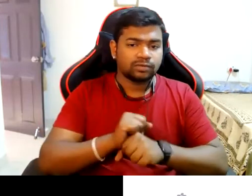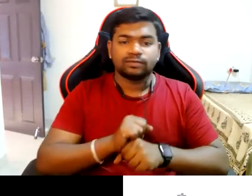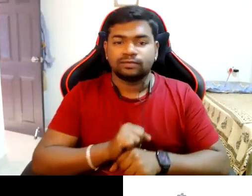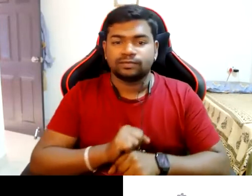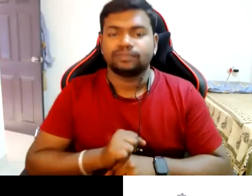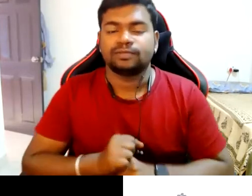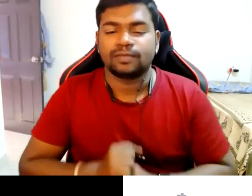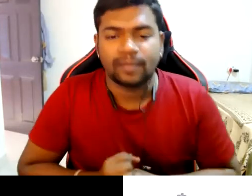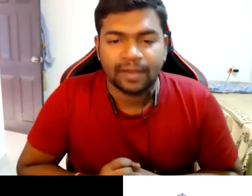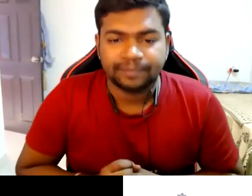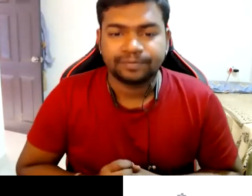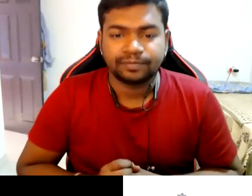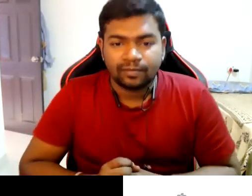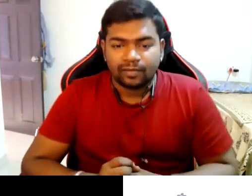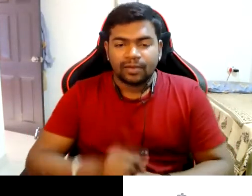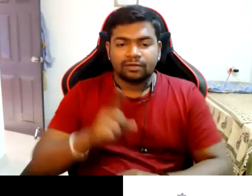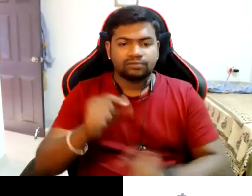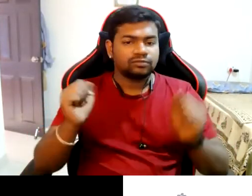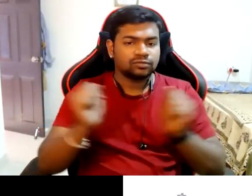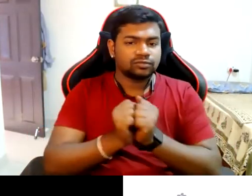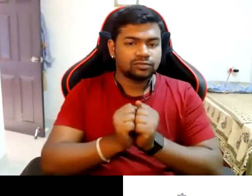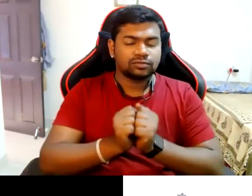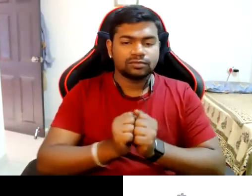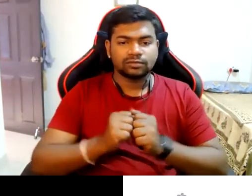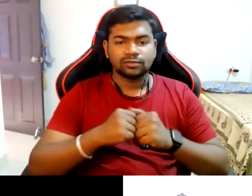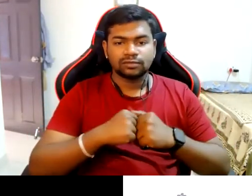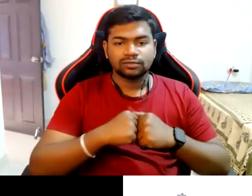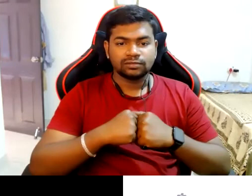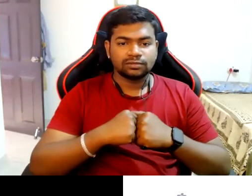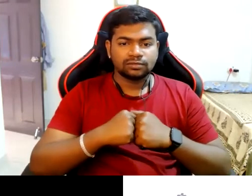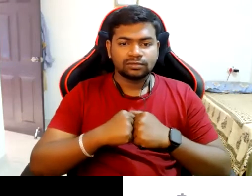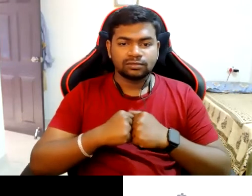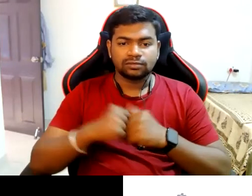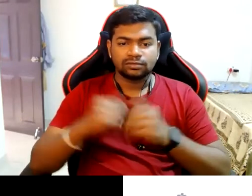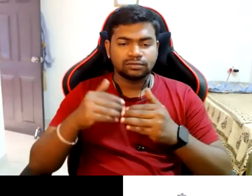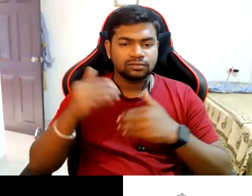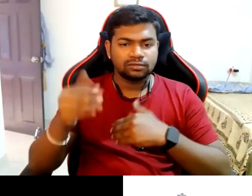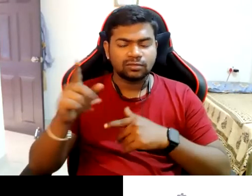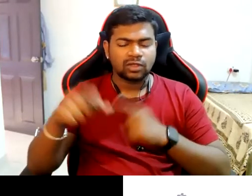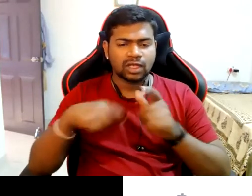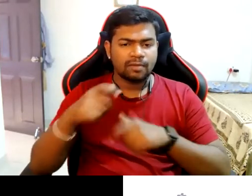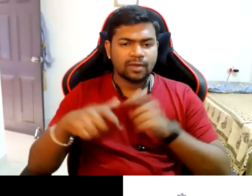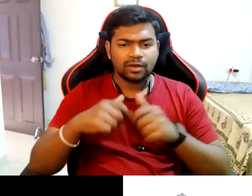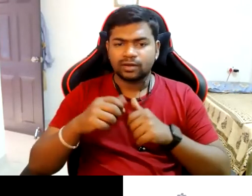just it should be a combination of hard, and smart work. And then there is the company I think ZOHO so.